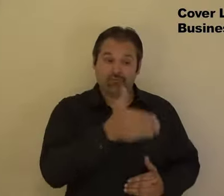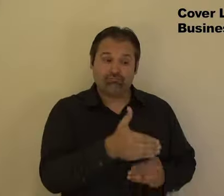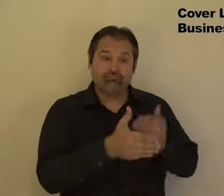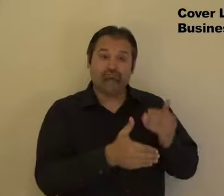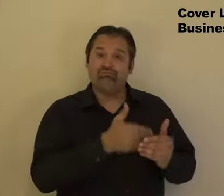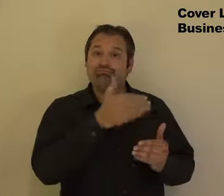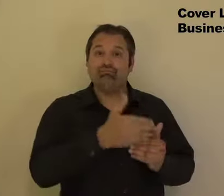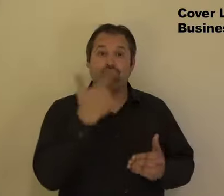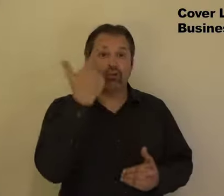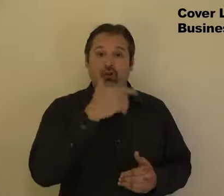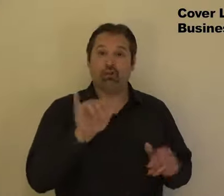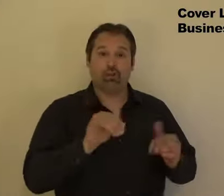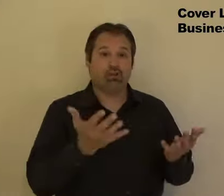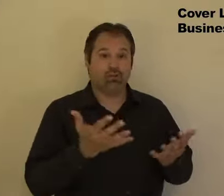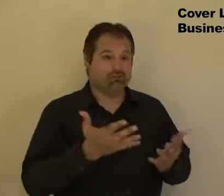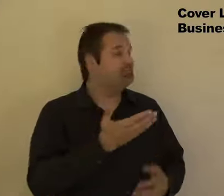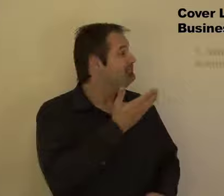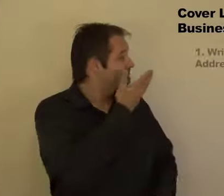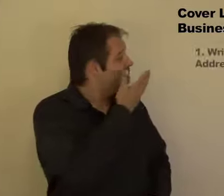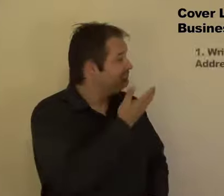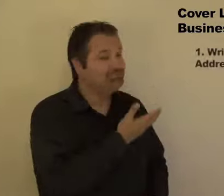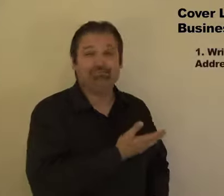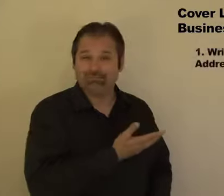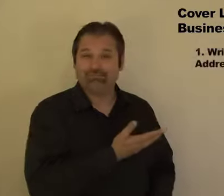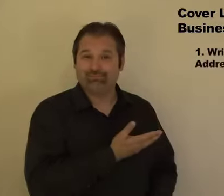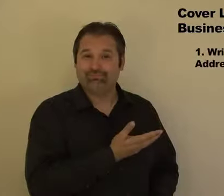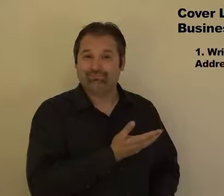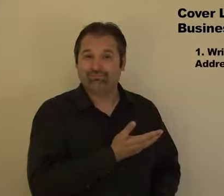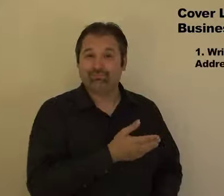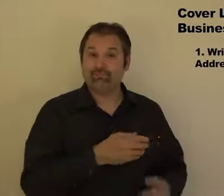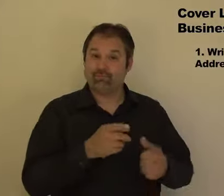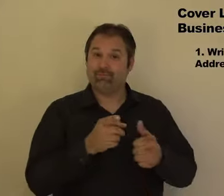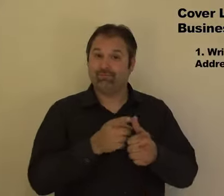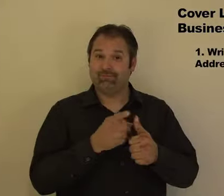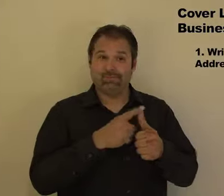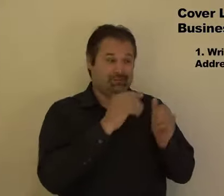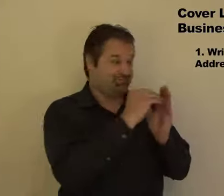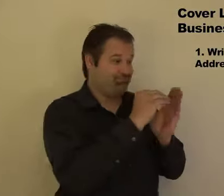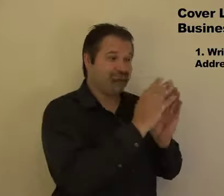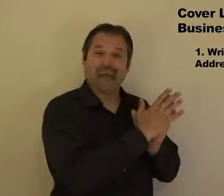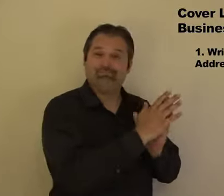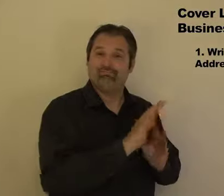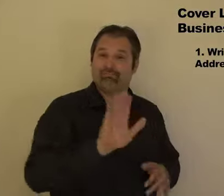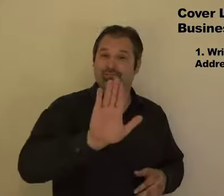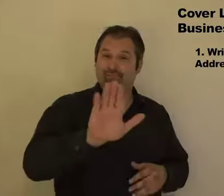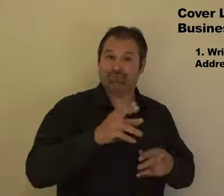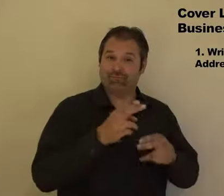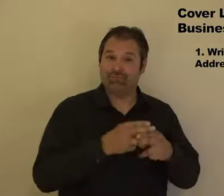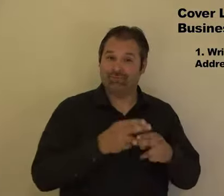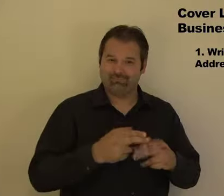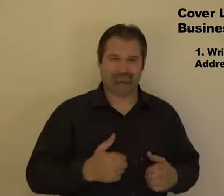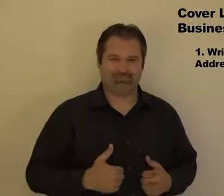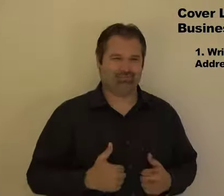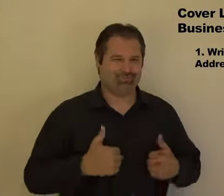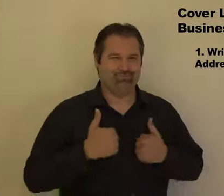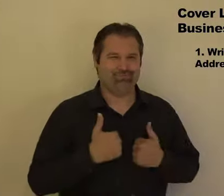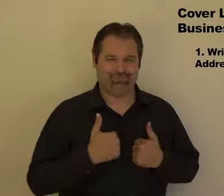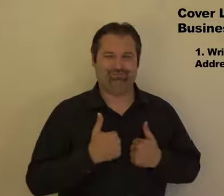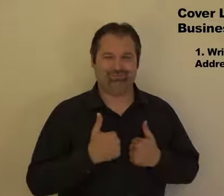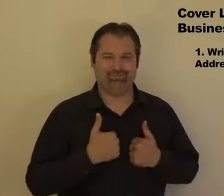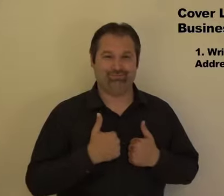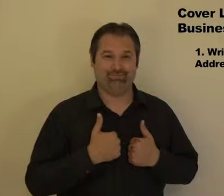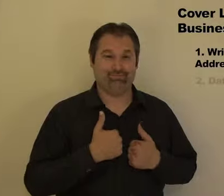and address, this means your name and address; then the date, meaning the date you